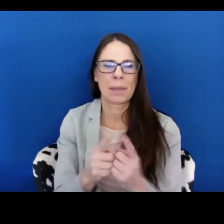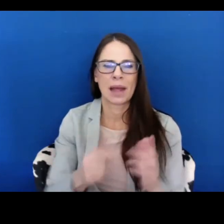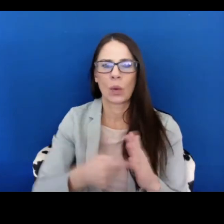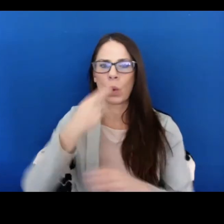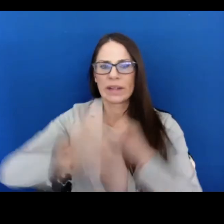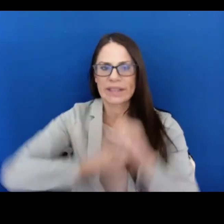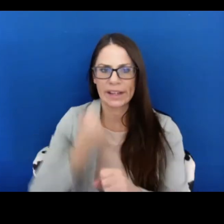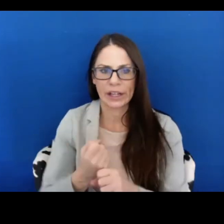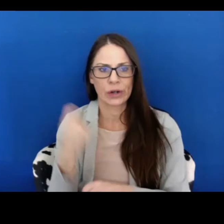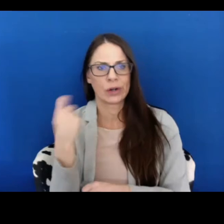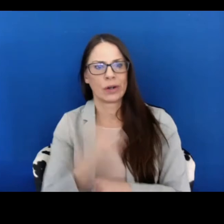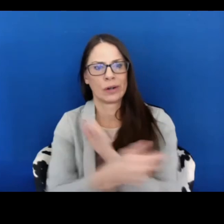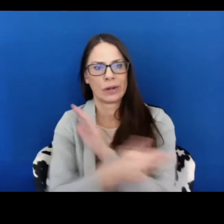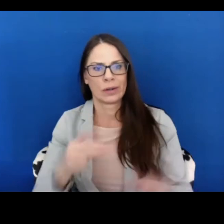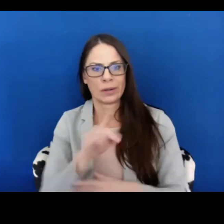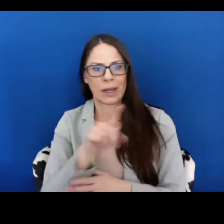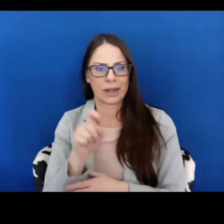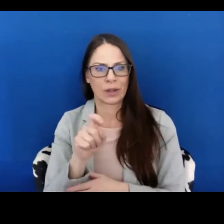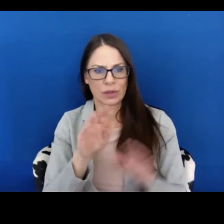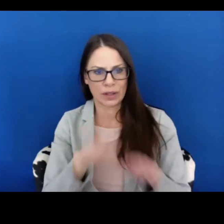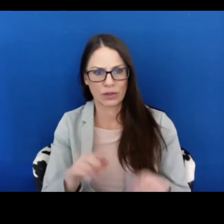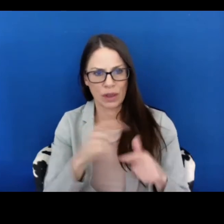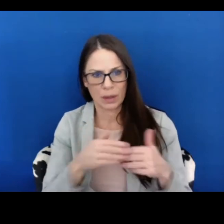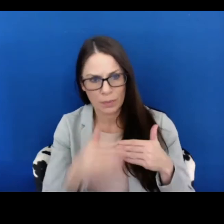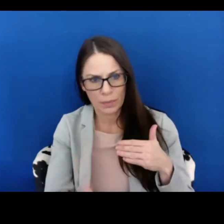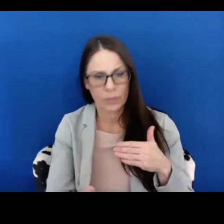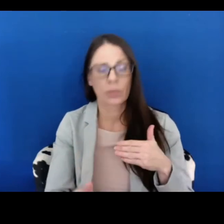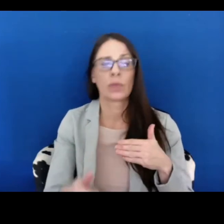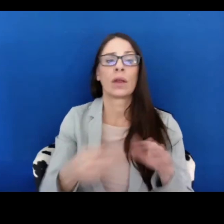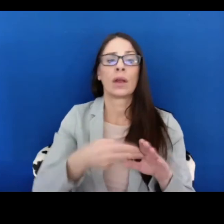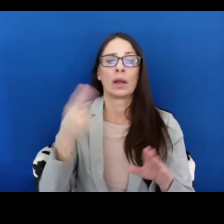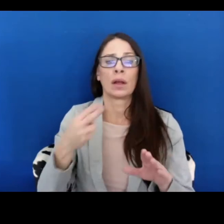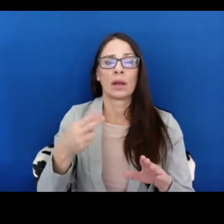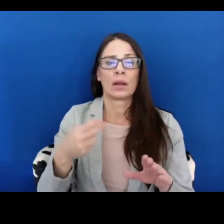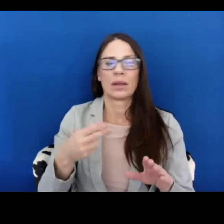the children and moving on, and turnover rates were quite high among poorly paid, and overworked